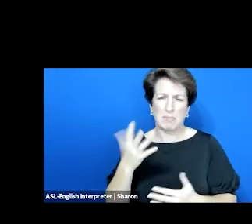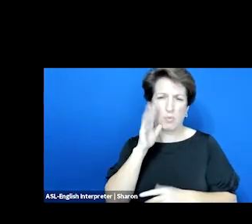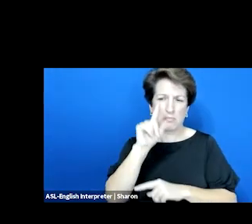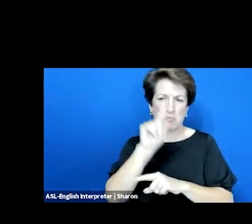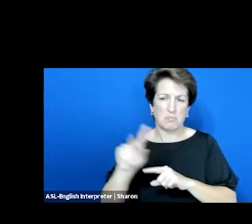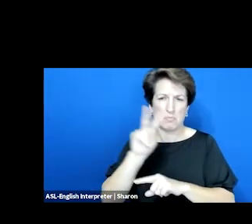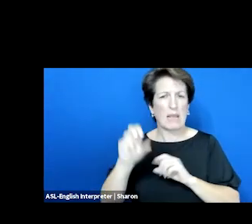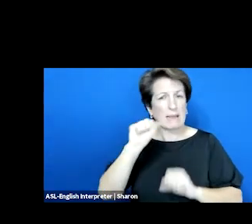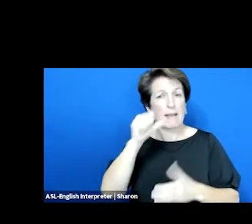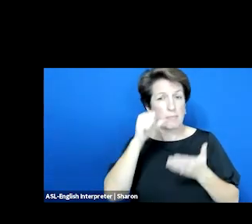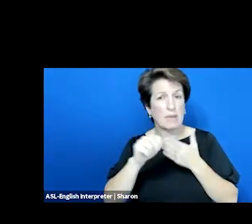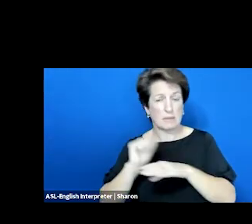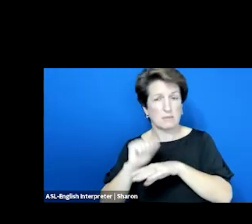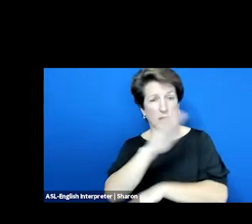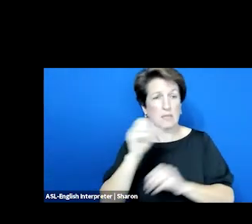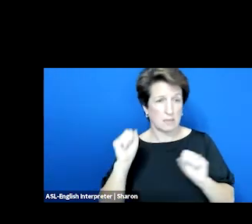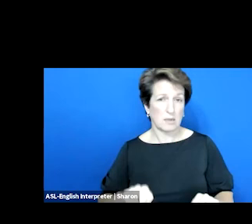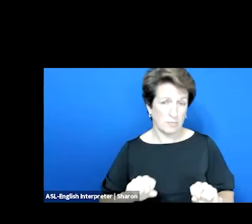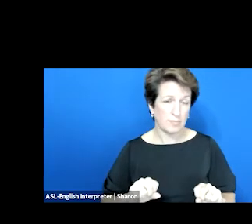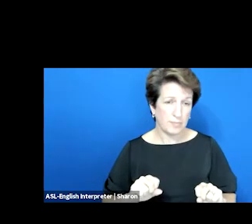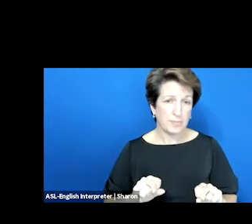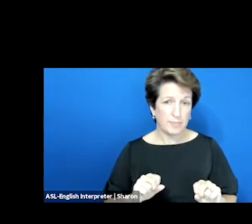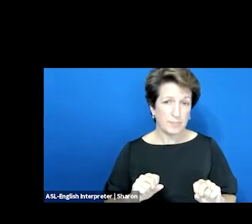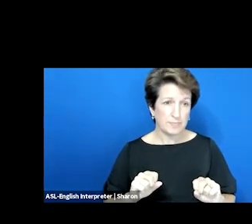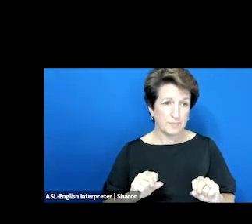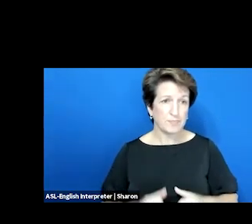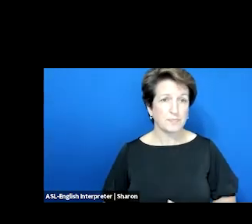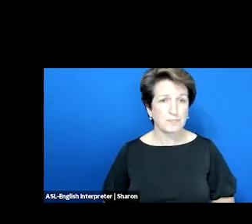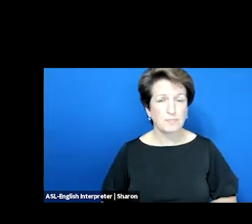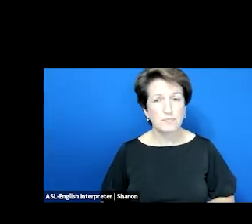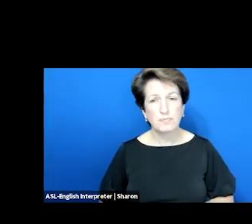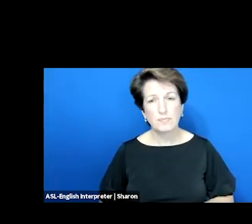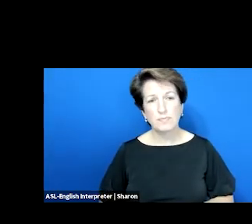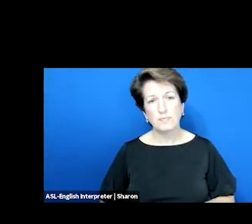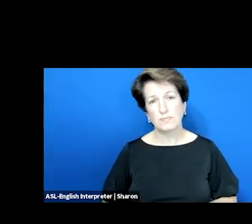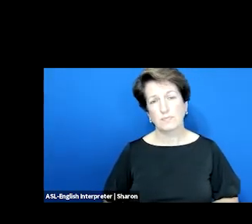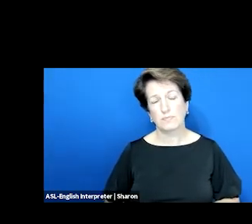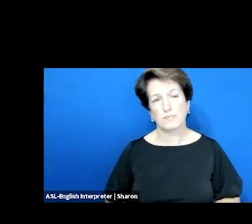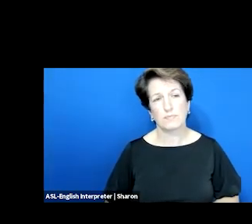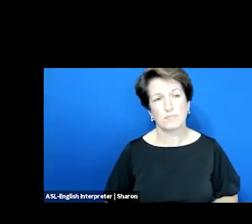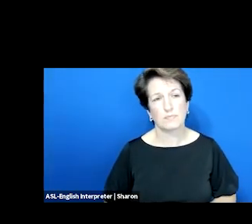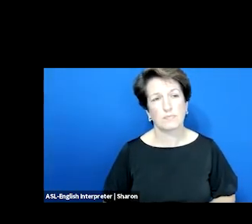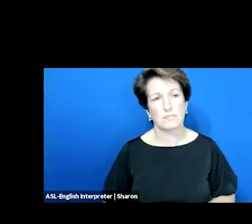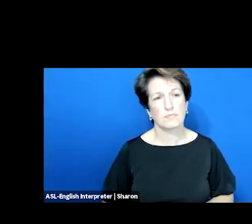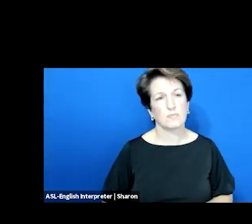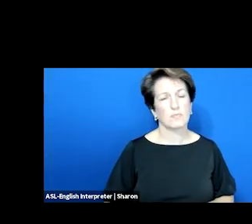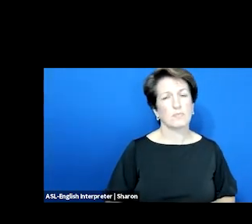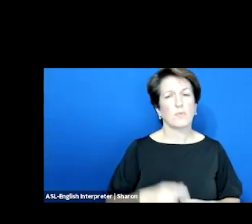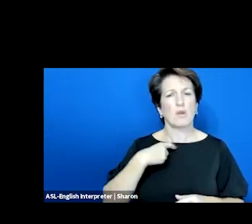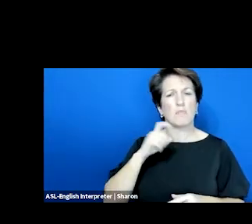Out of all